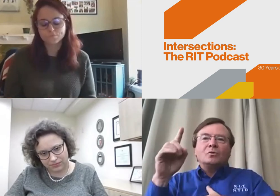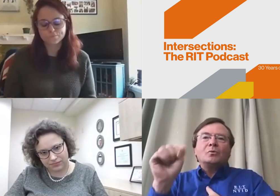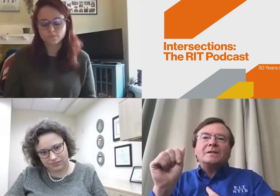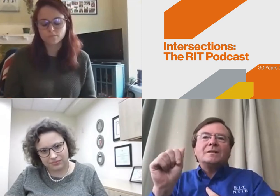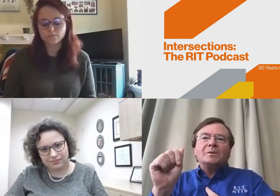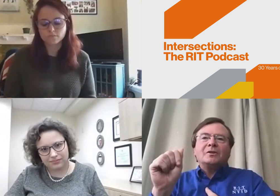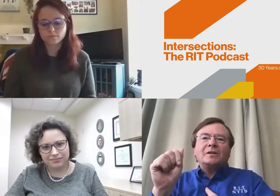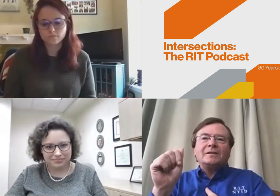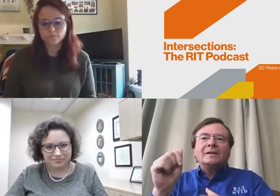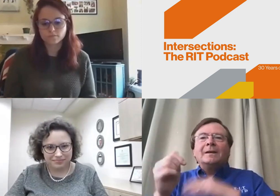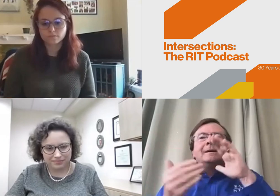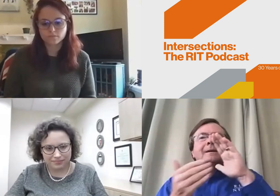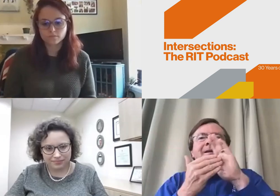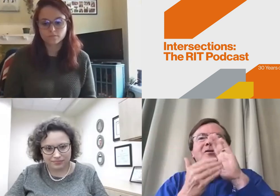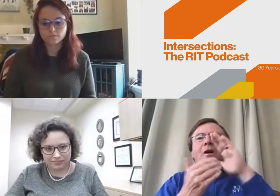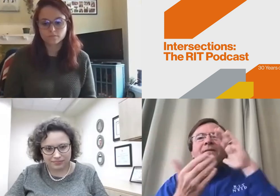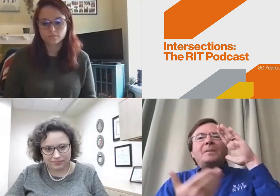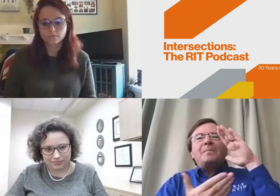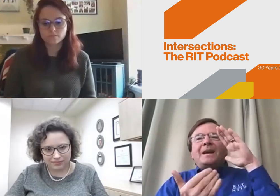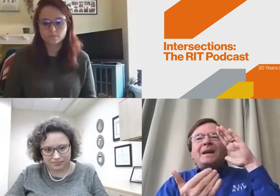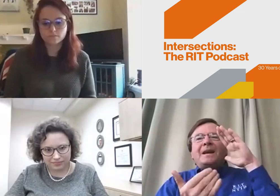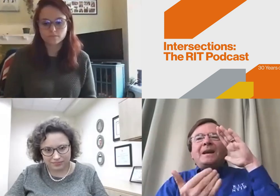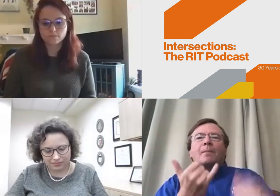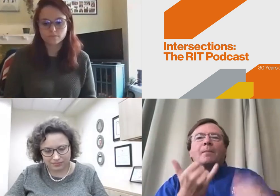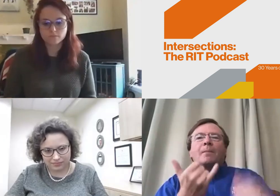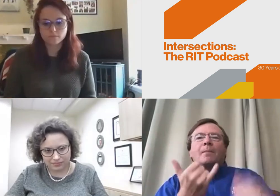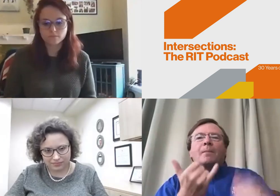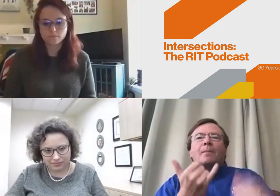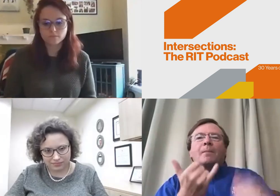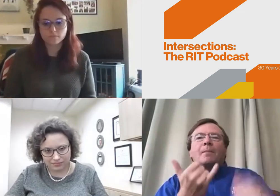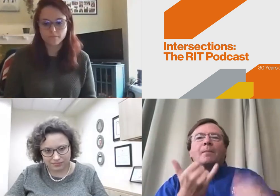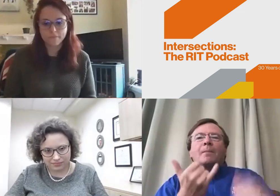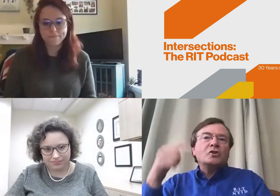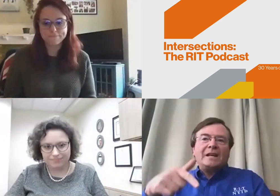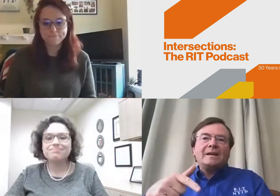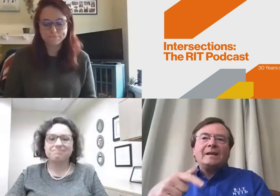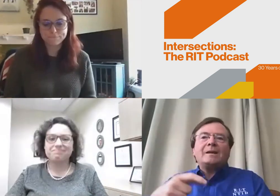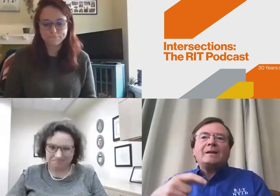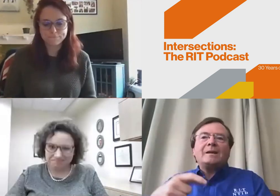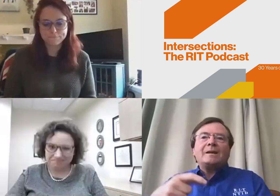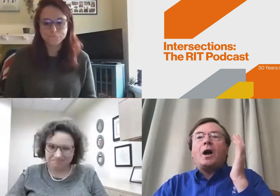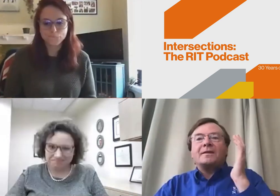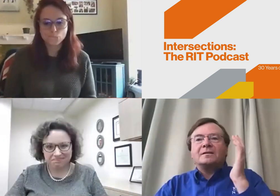with disabilities. It's often based on a myth or a misunderstanding about costs.